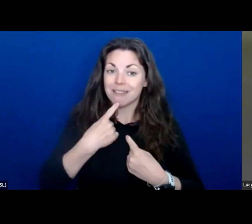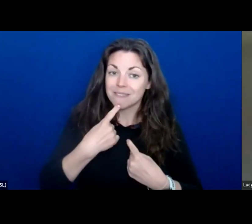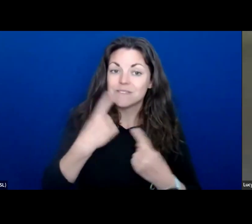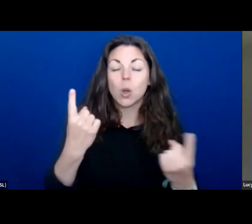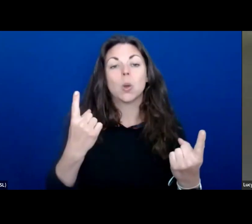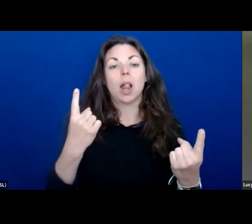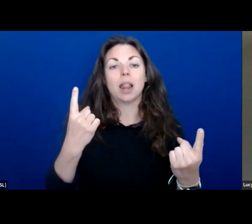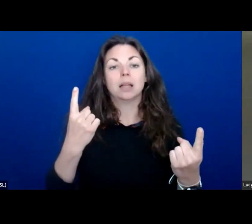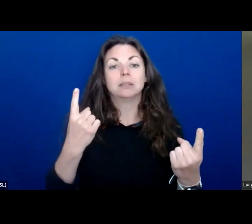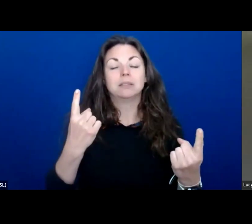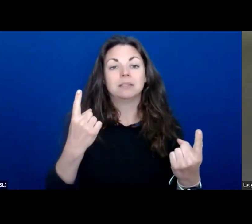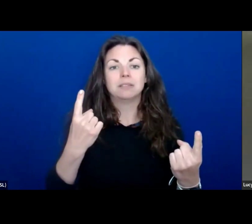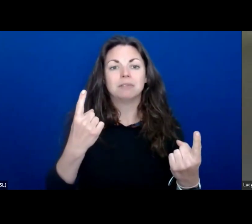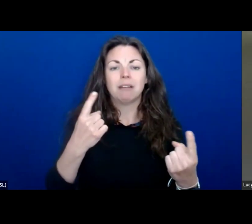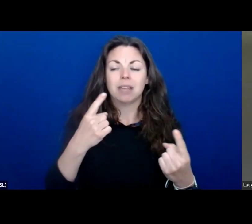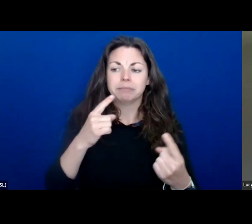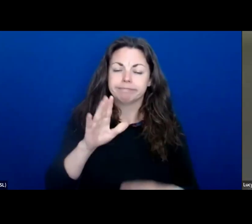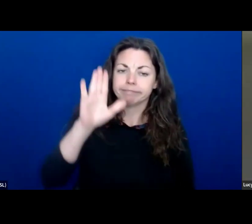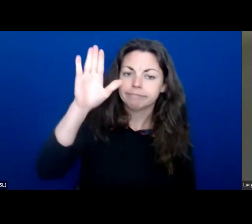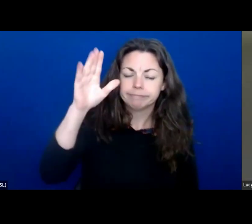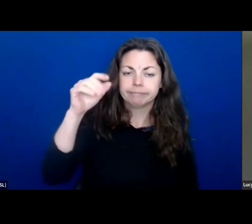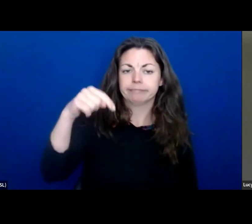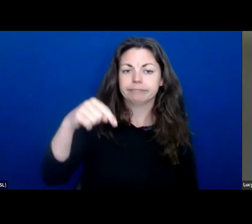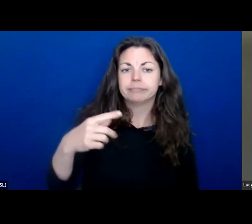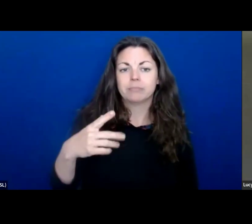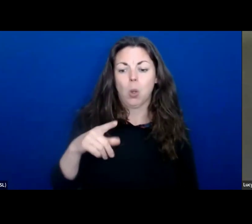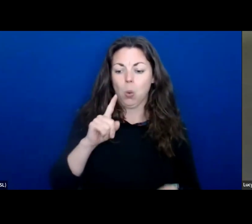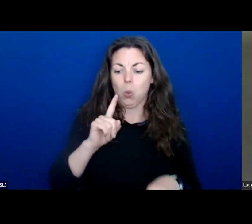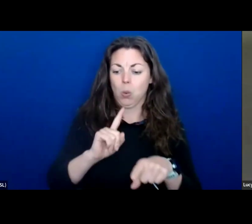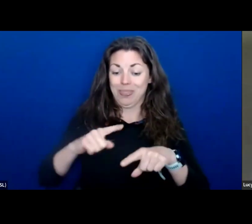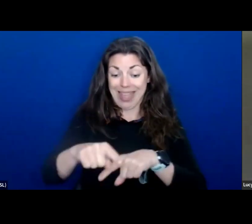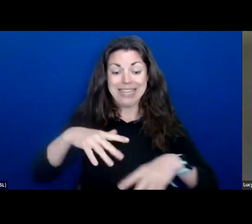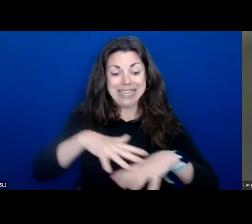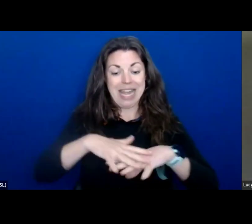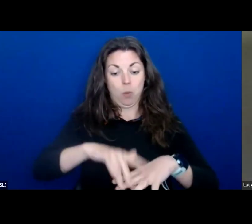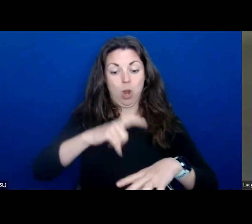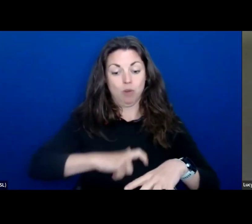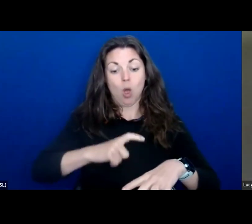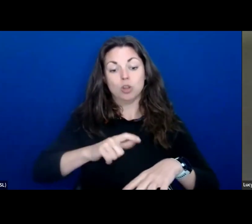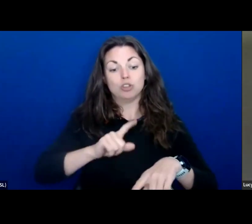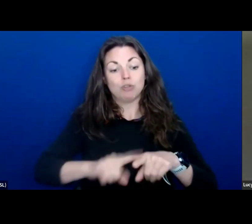year or not is almost trying to professionalize that network role in a sense of